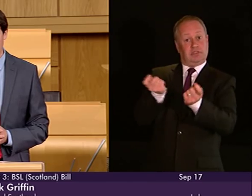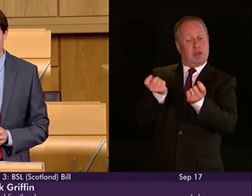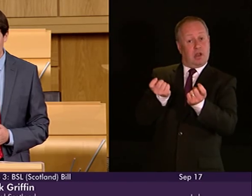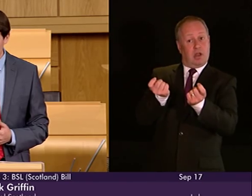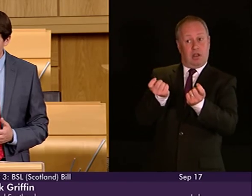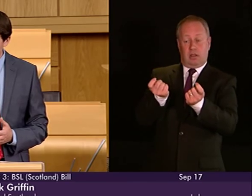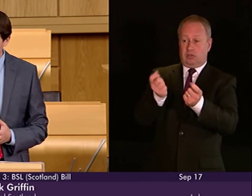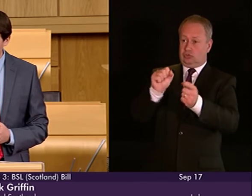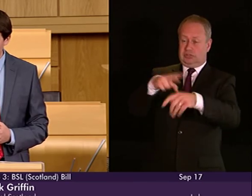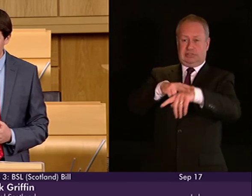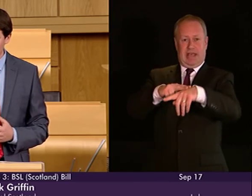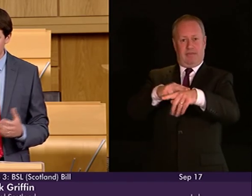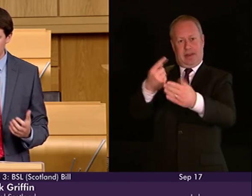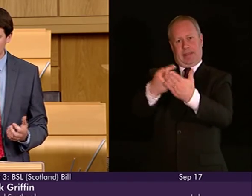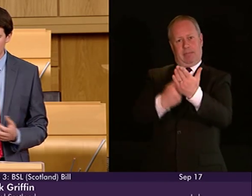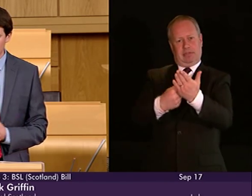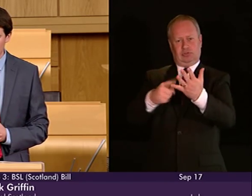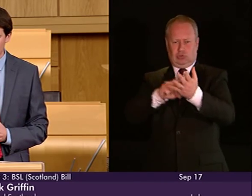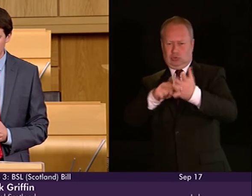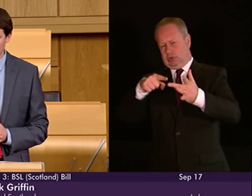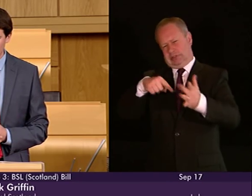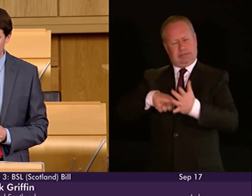non-Government bills unit, who have done a lot of the heavy lifting to develop the bill and its